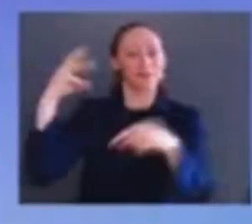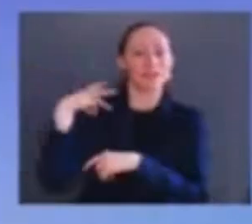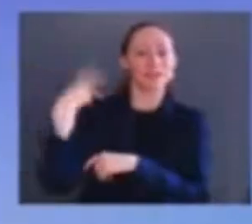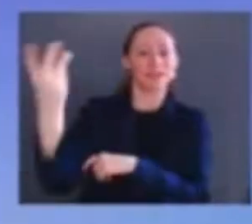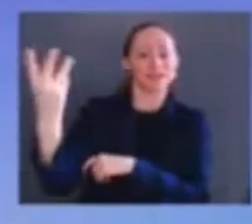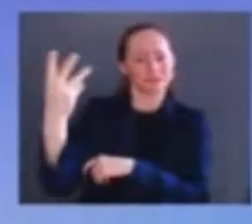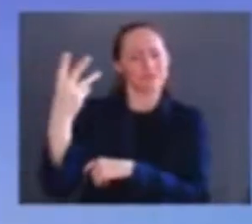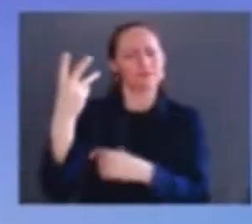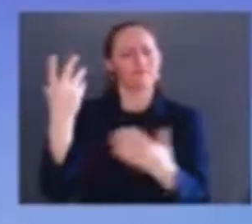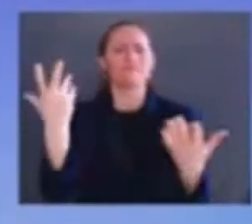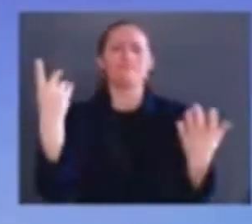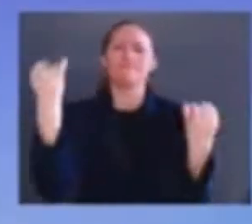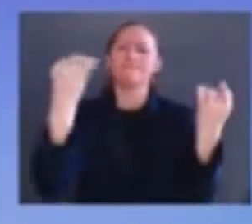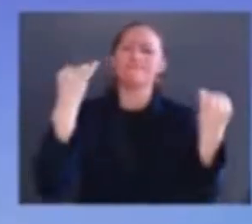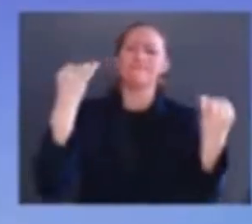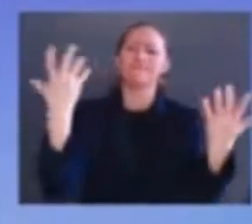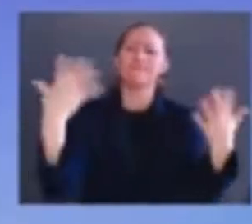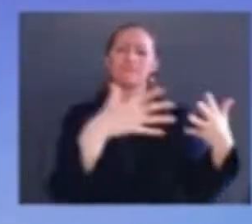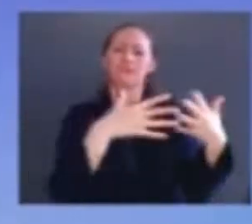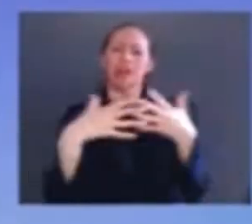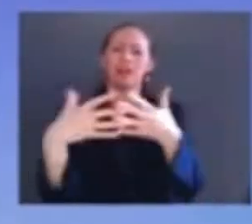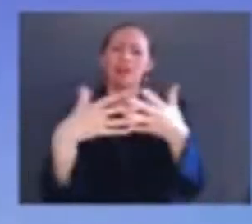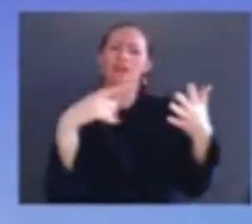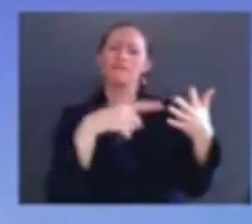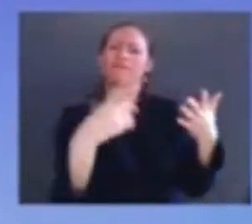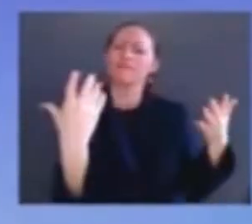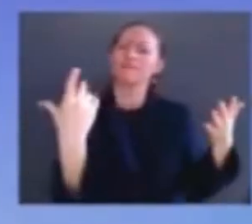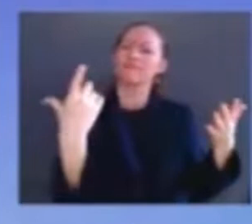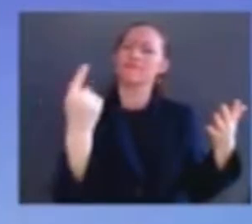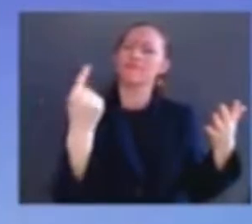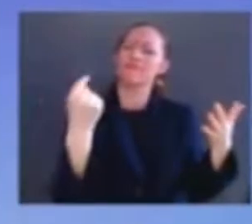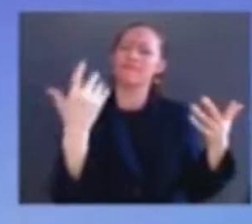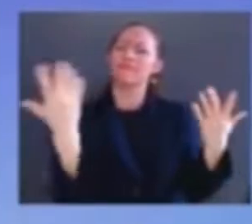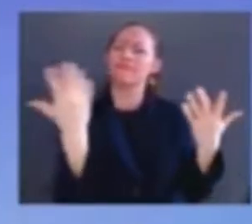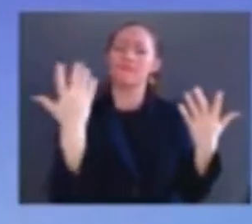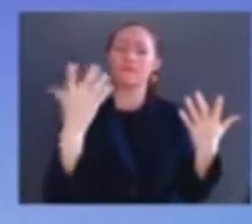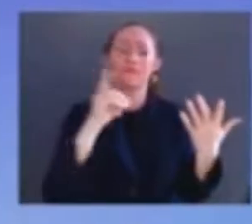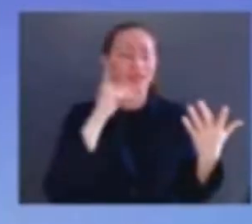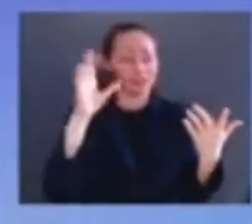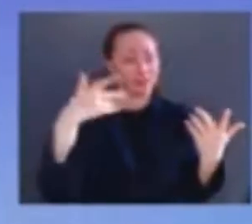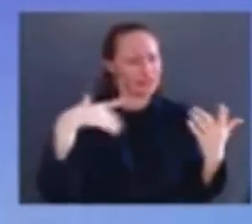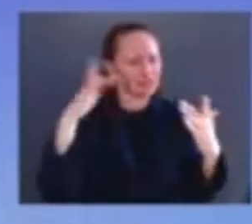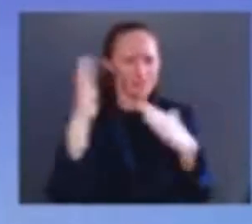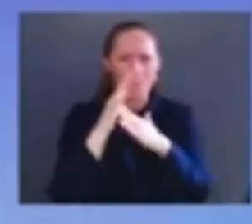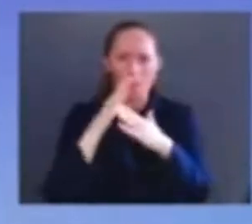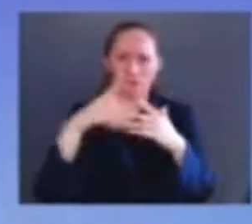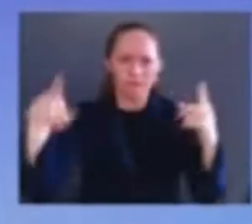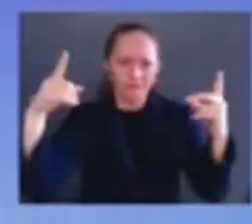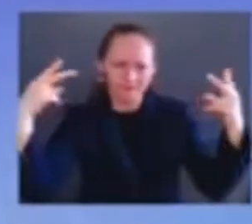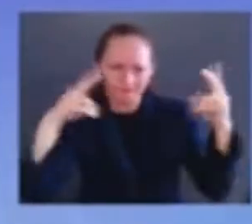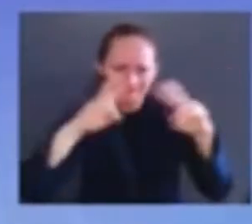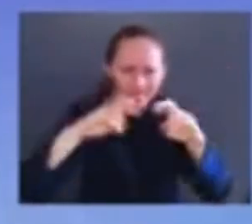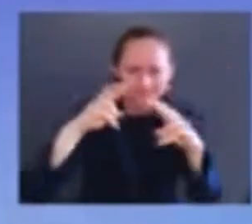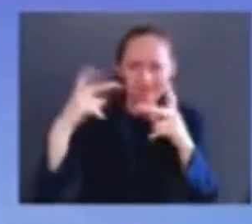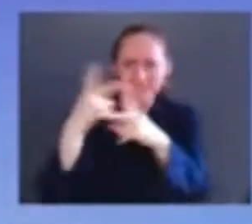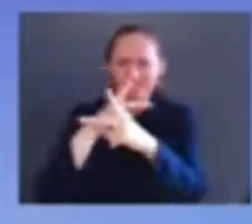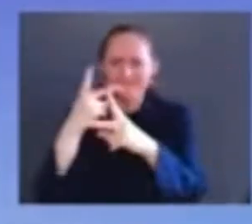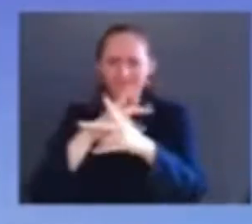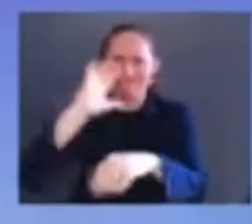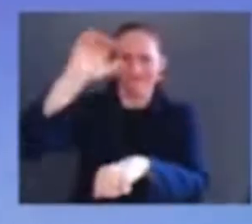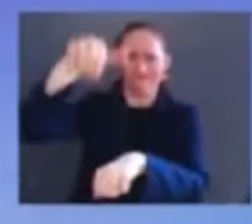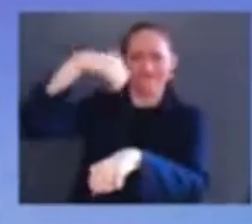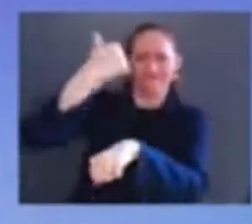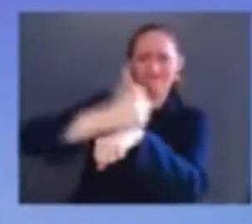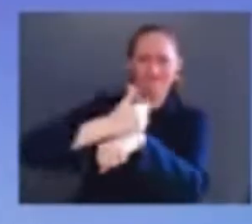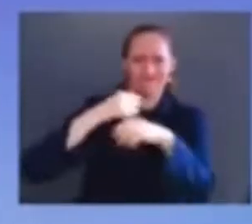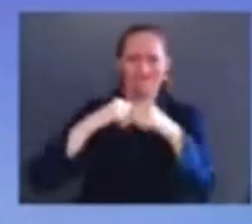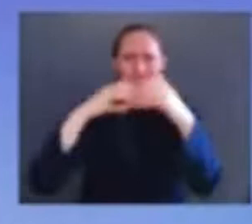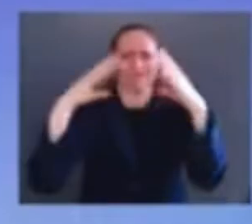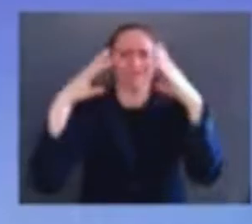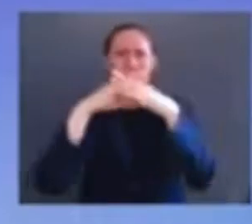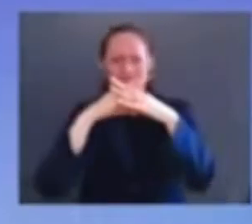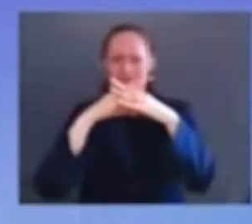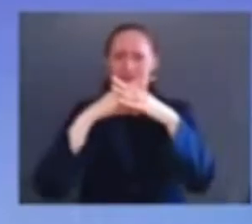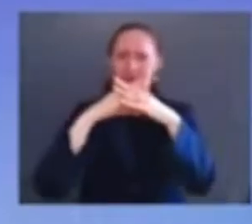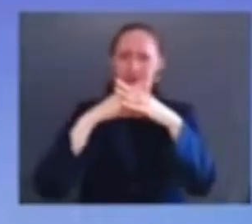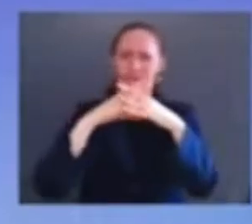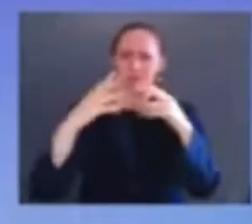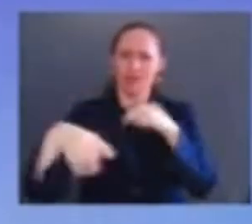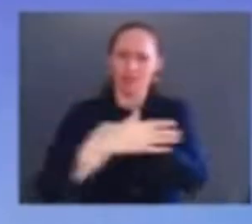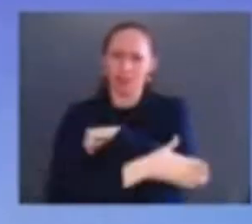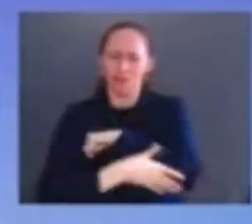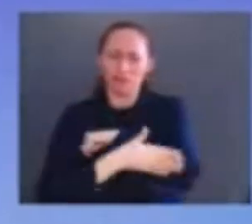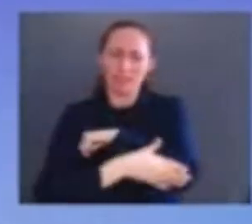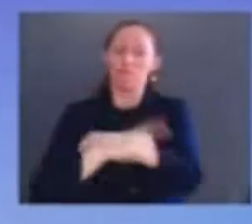a nation founded on the previously untested belief that the people we the people could form